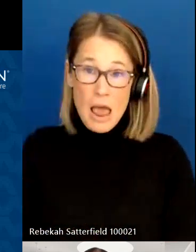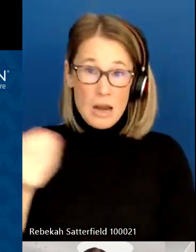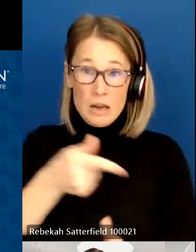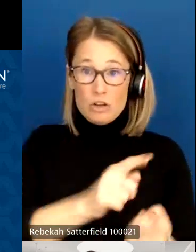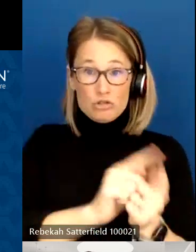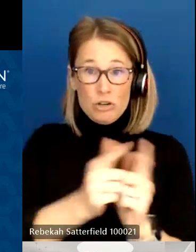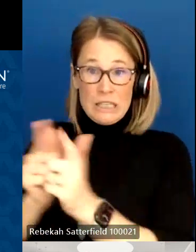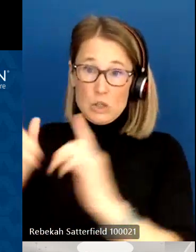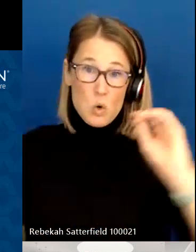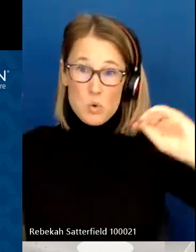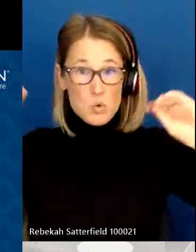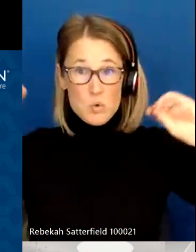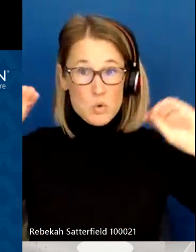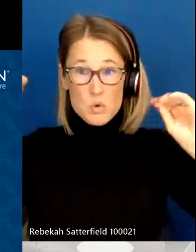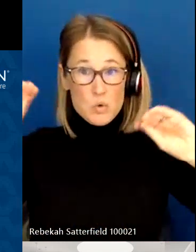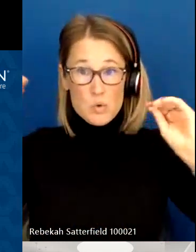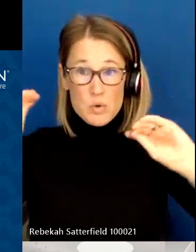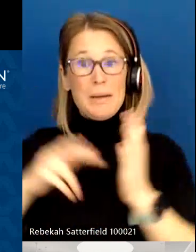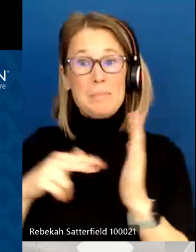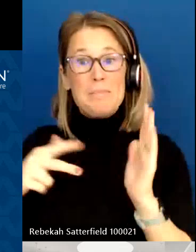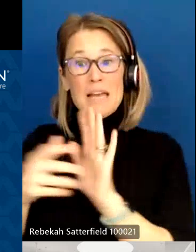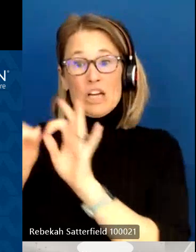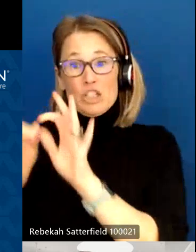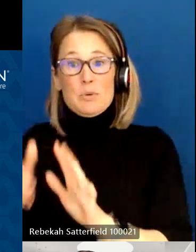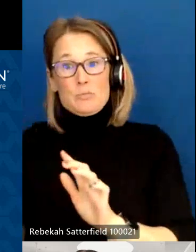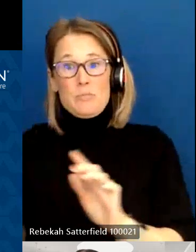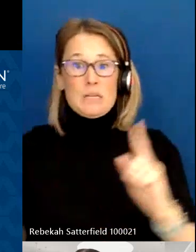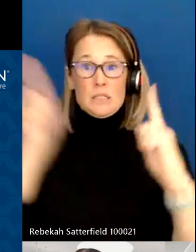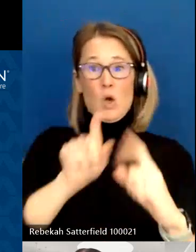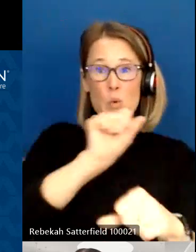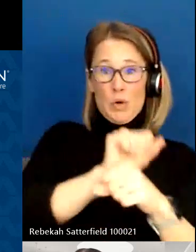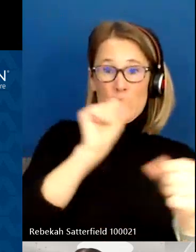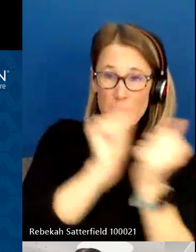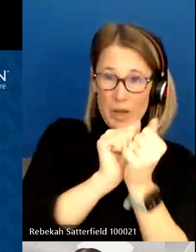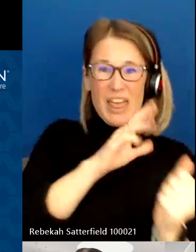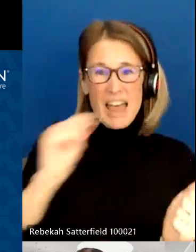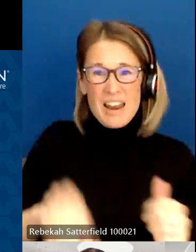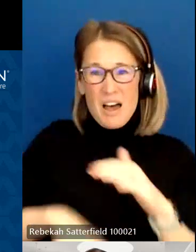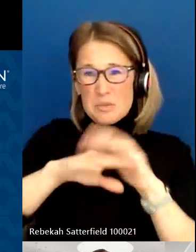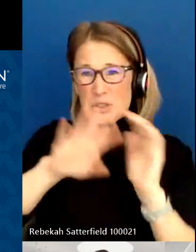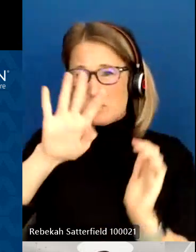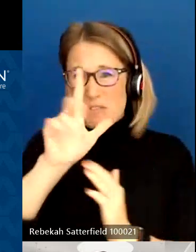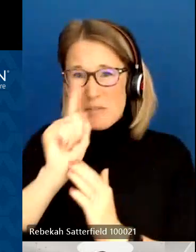do site translations and spend up to 45 minutes filling out forms for patients right so wouldn't